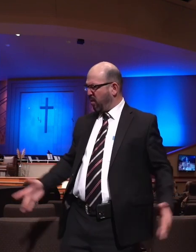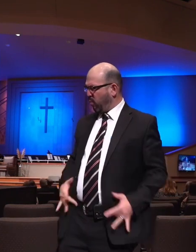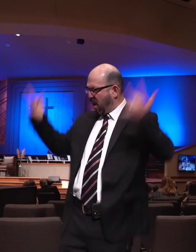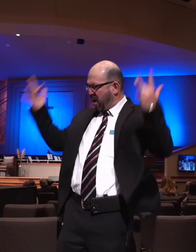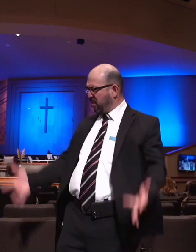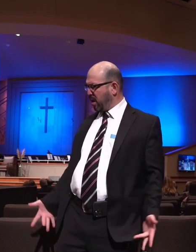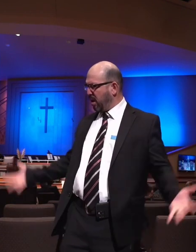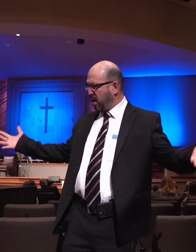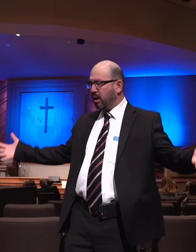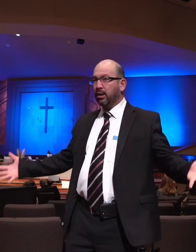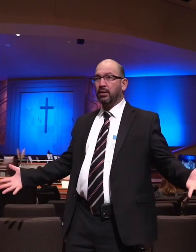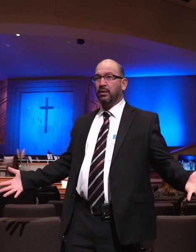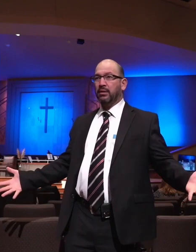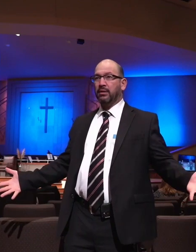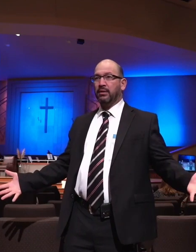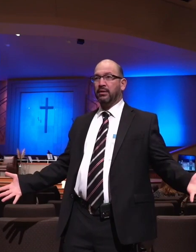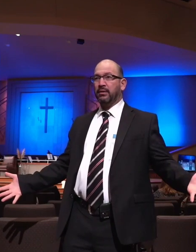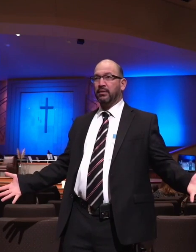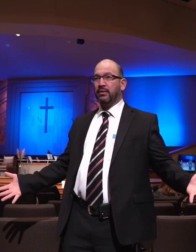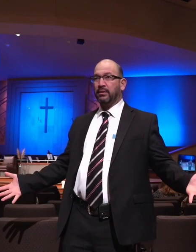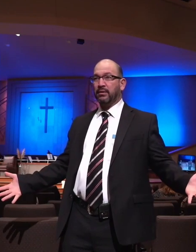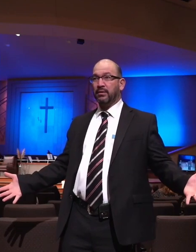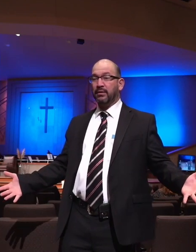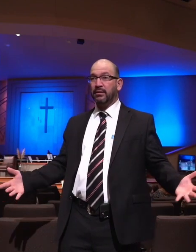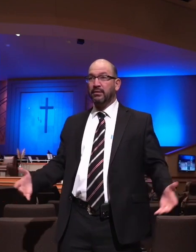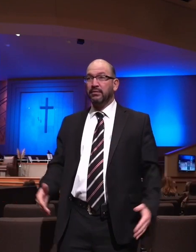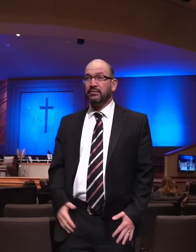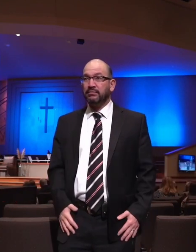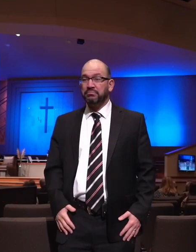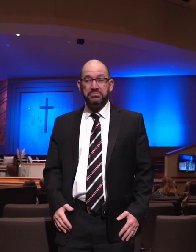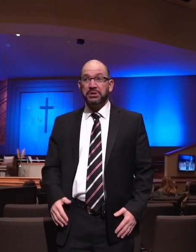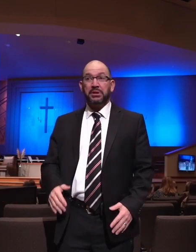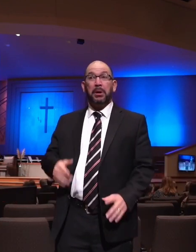gonna tell you what's with that it's not about Elisha